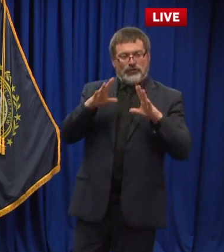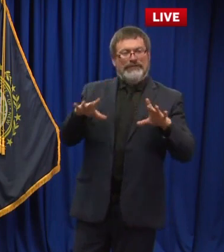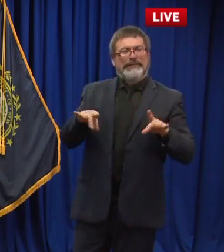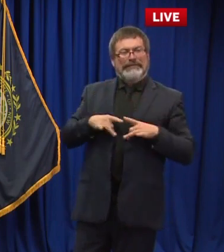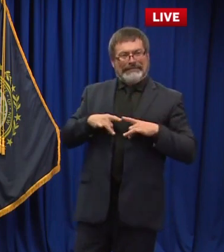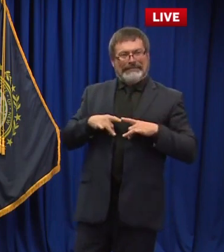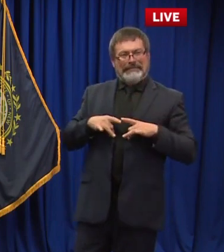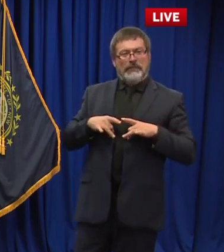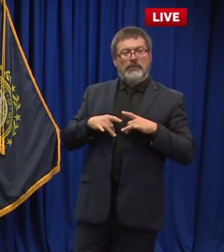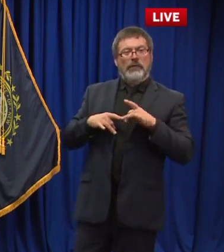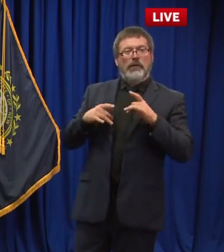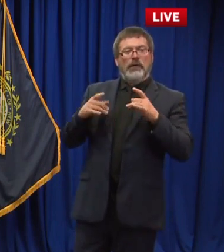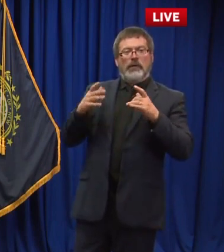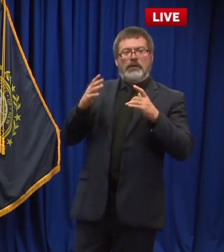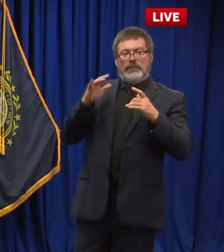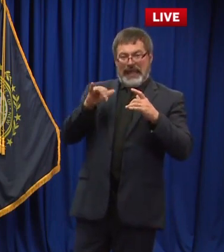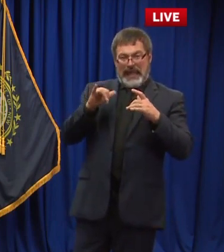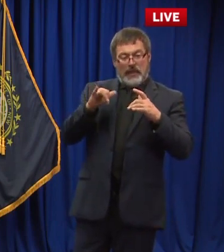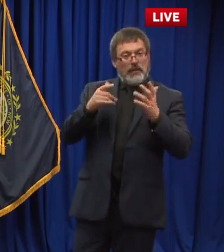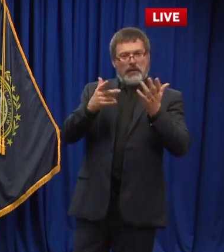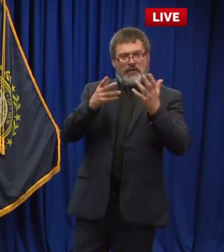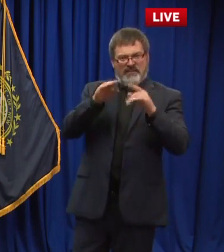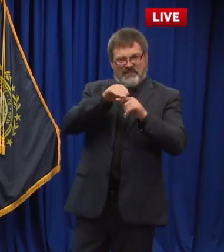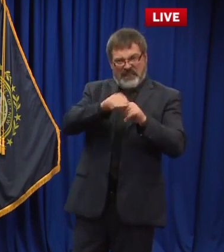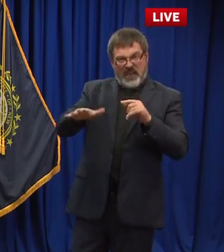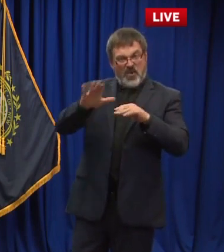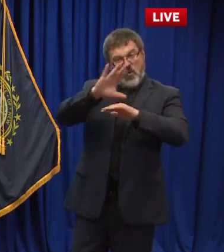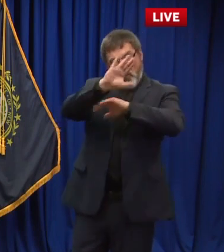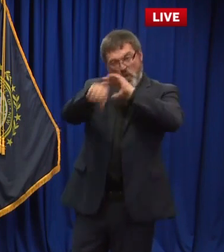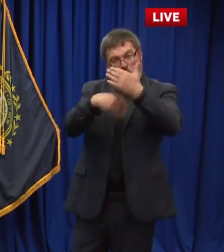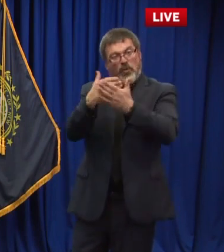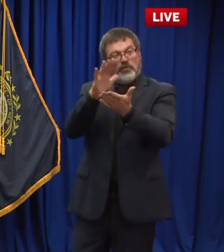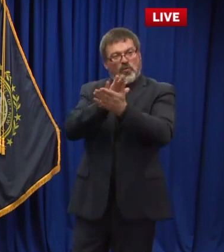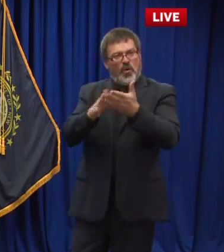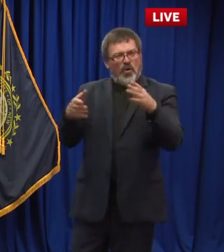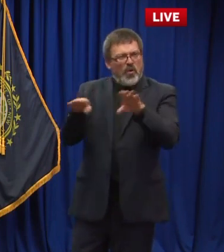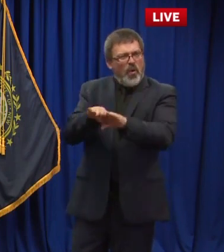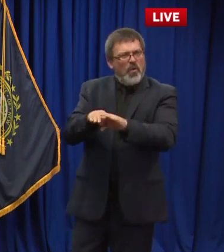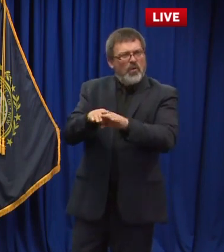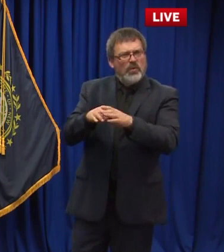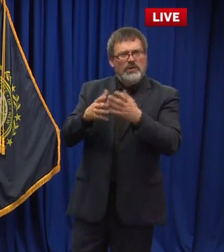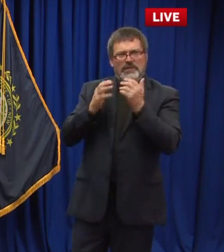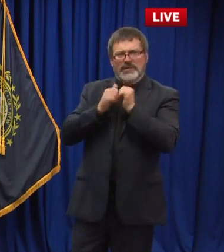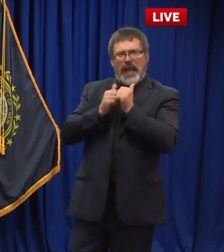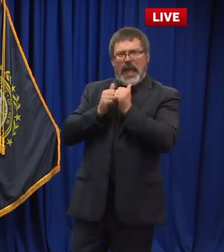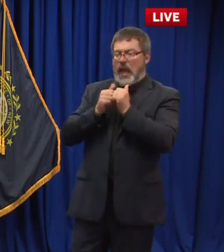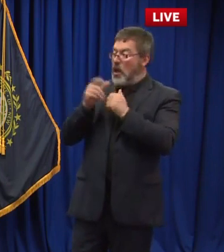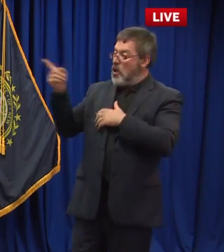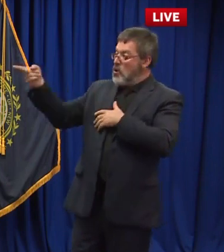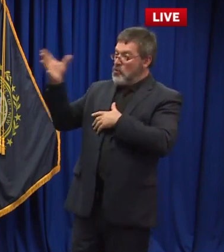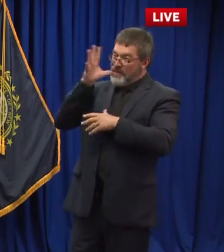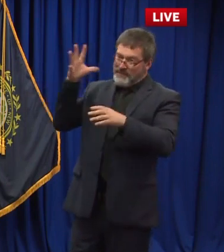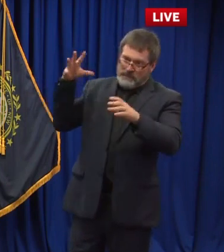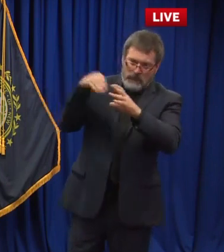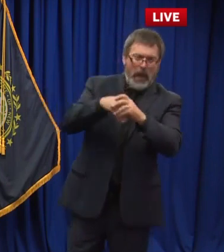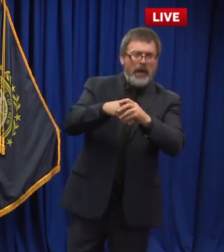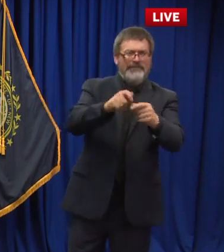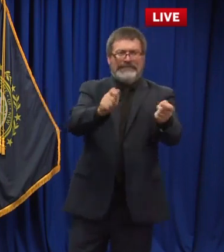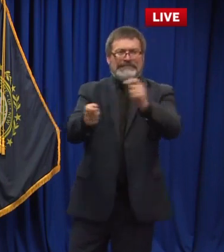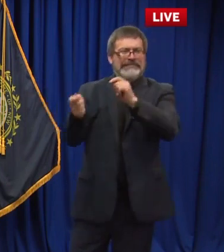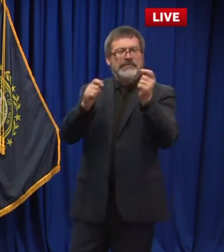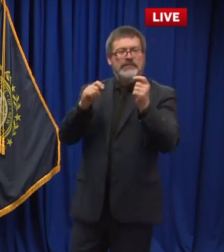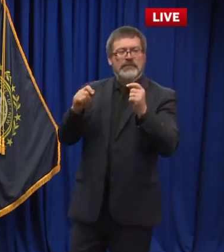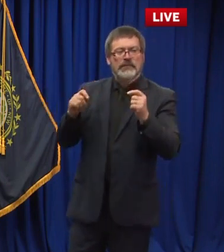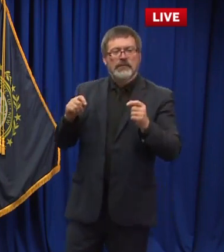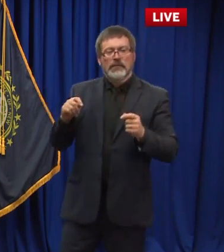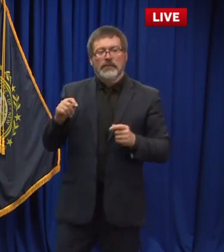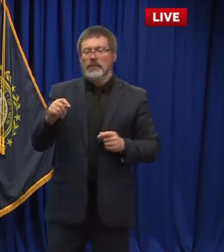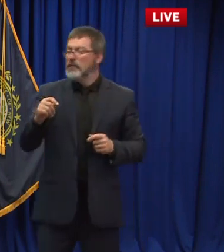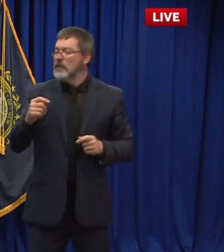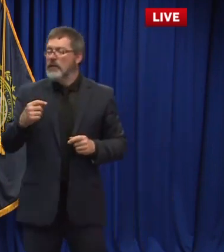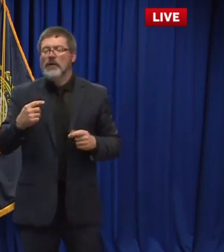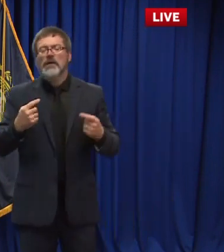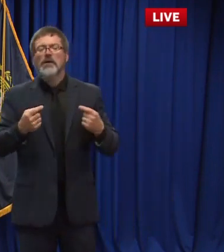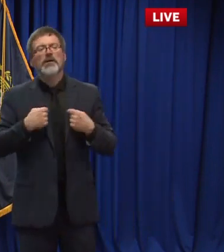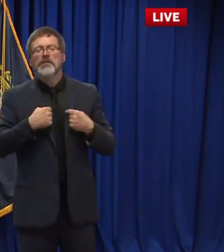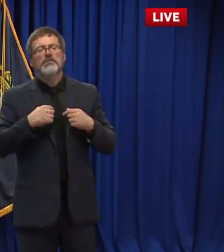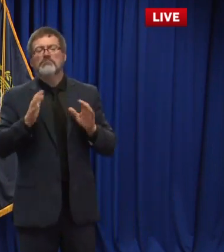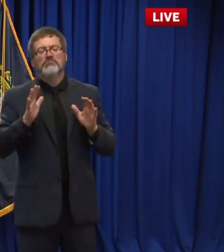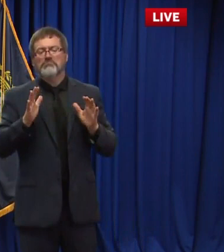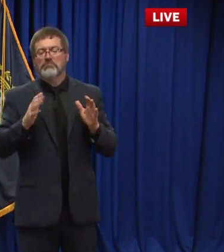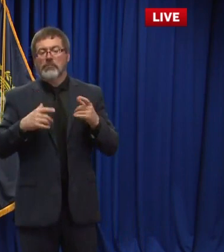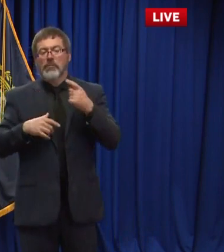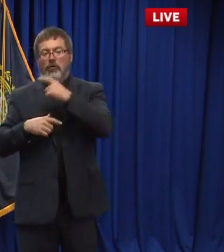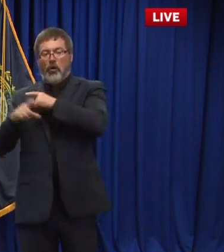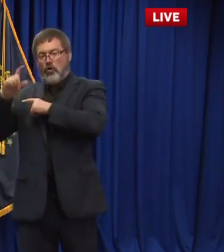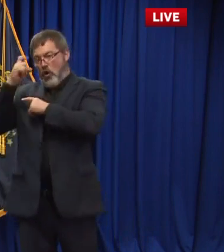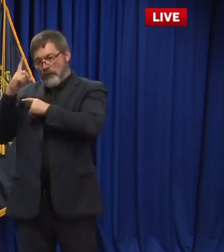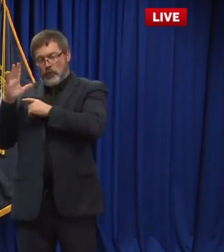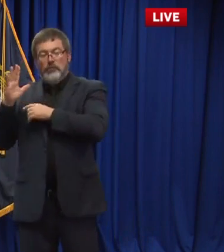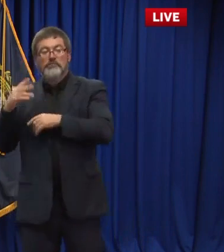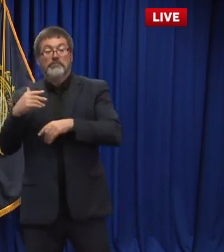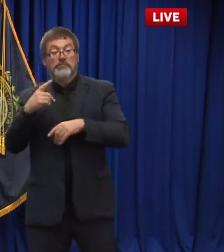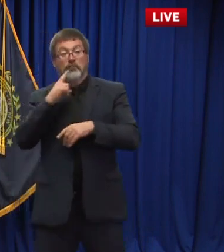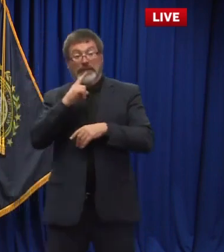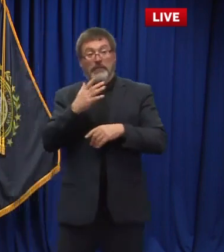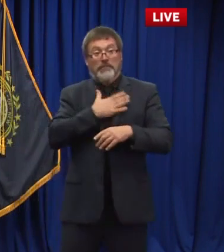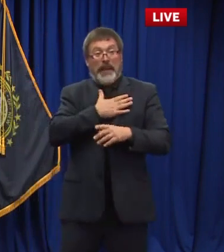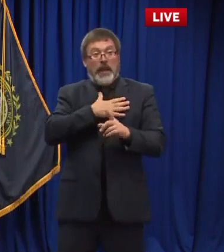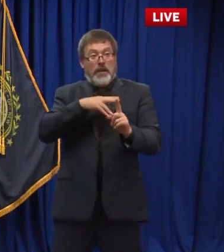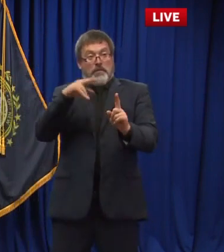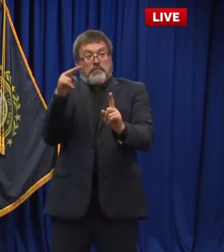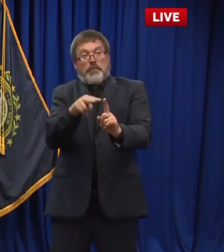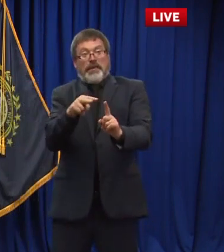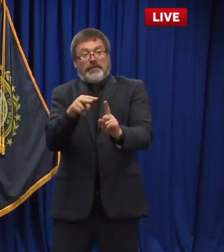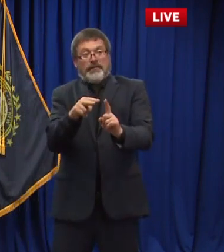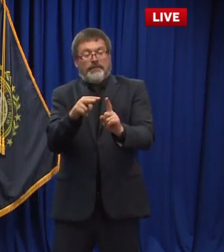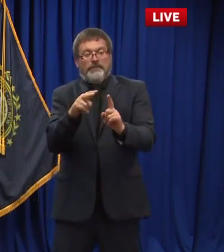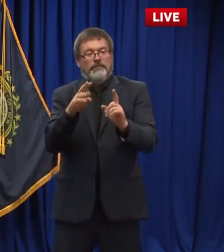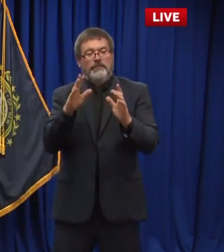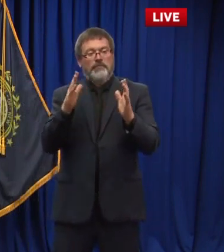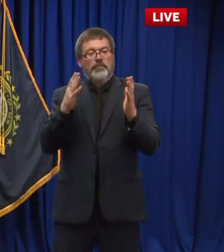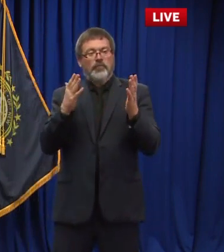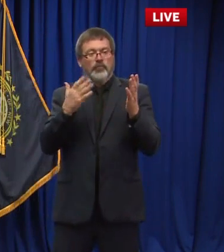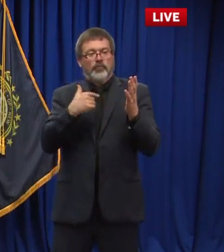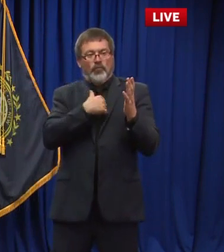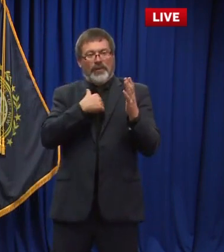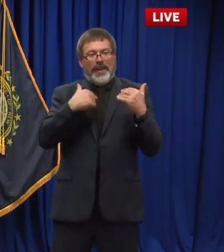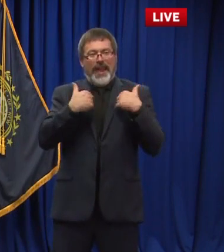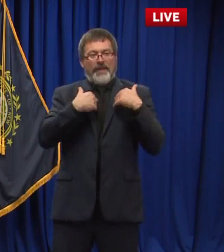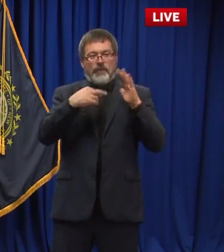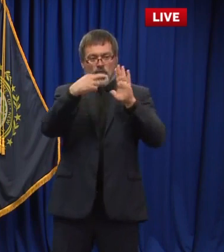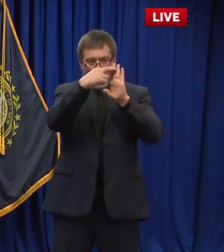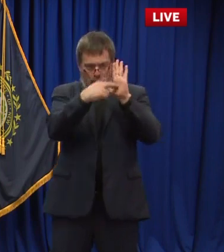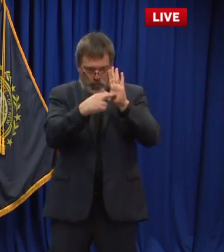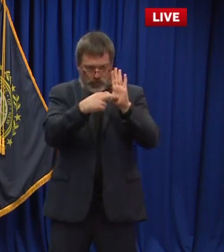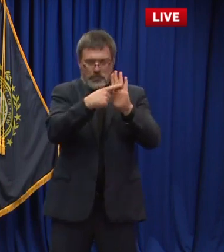DOES THE DISTRICT MAKE THE CALL ON COMING DOWN THE COVID OCEAN PARK WHEN DO YOU GET TO INTERVENE AND DECIDE WHAT IS RIGHT SHOULD MARK >> I WILL LET THE GOVERNOR COMMENT ON THAT.